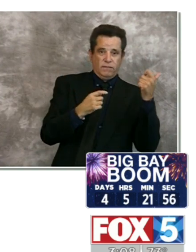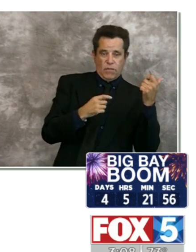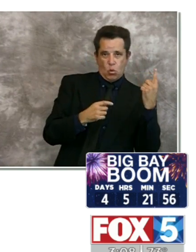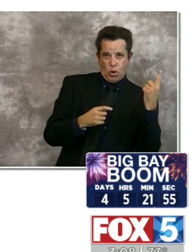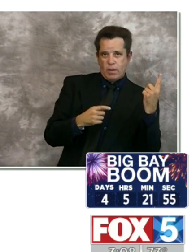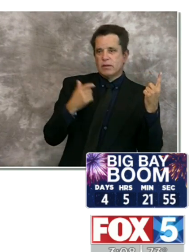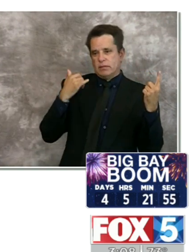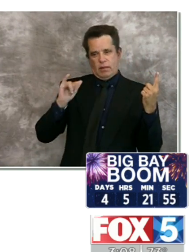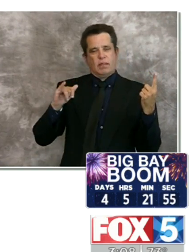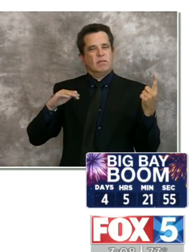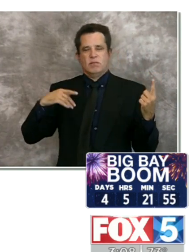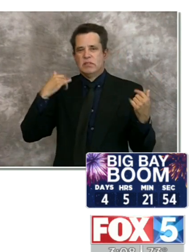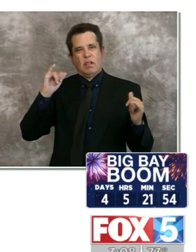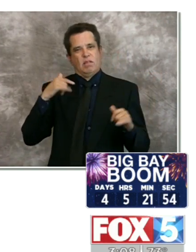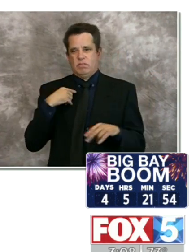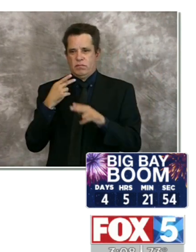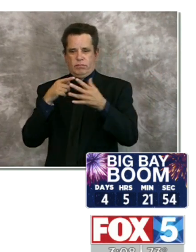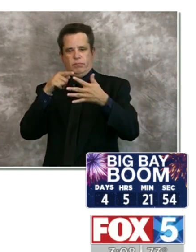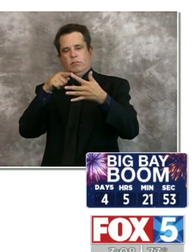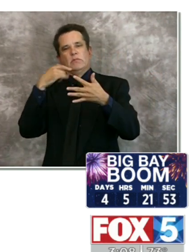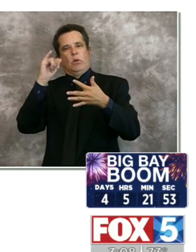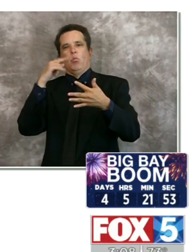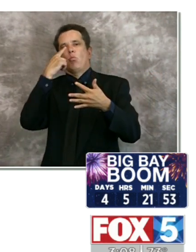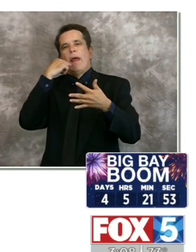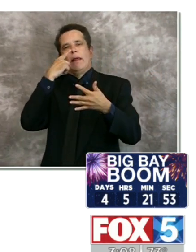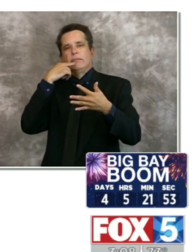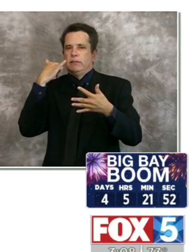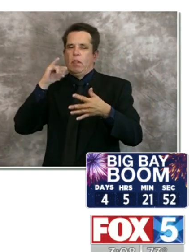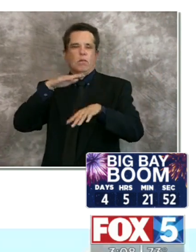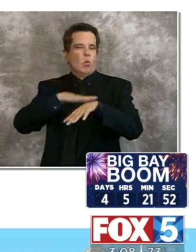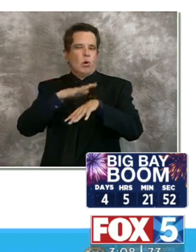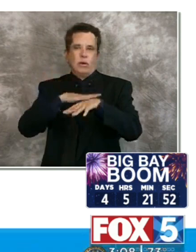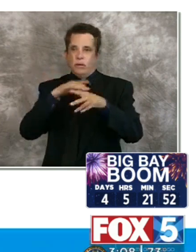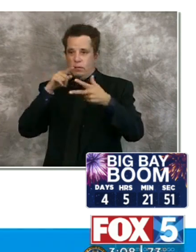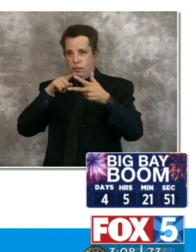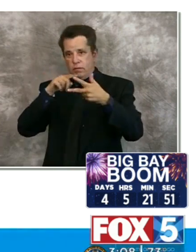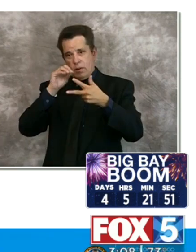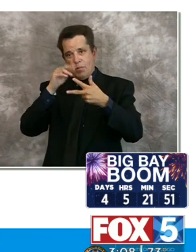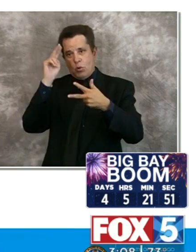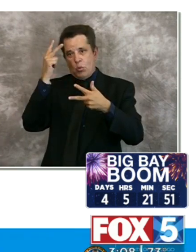COMMUNITY OUTBREAKS. IDENTIFIED TODAY. TOMORROW WE WILL ONLY HAVE ONE THAT WILL